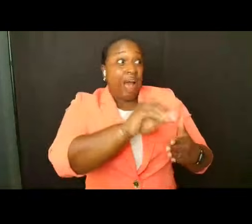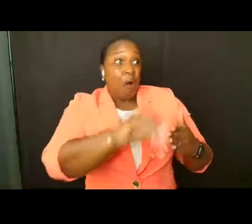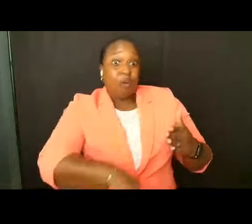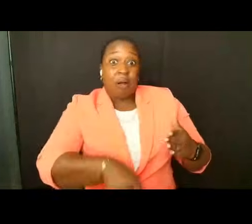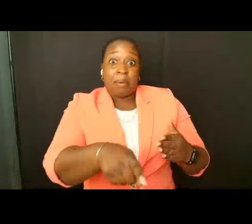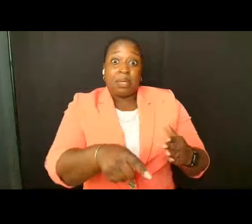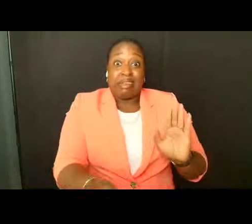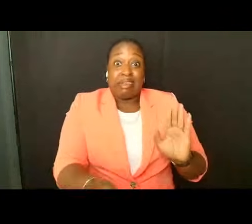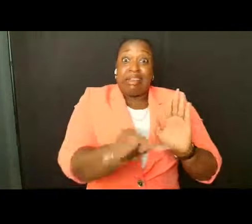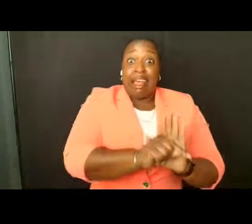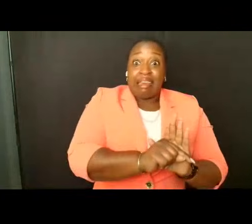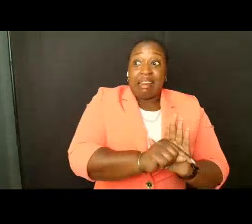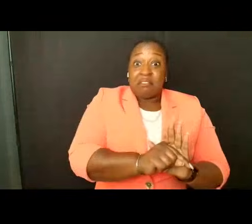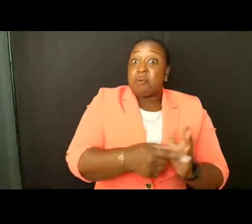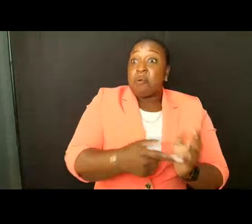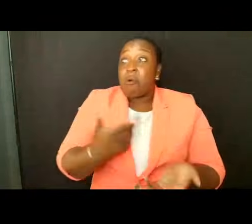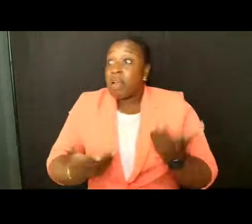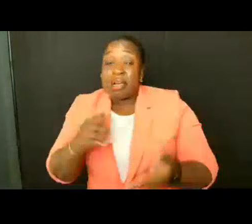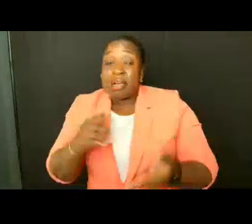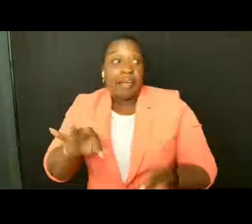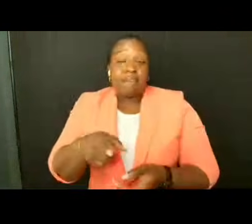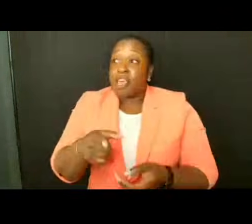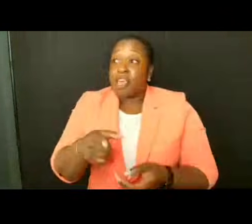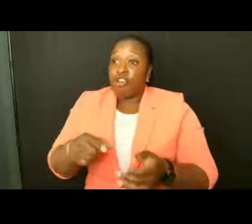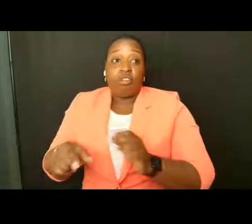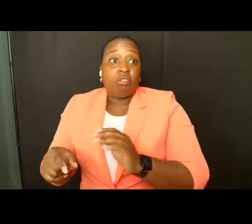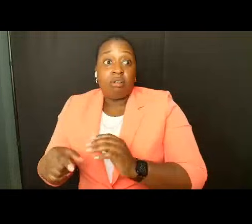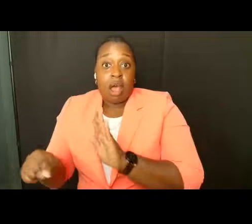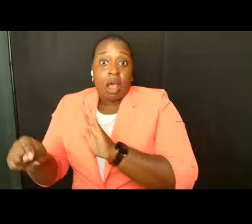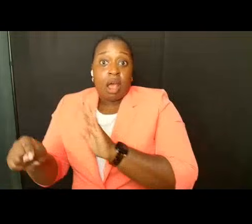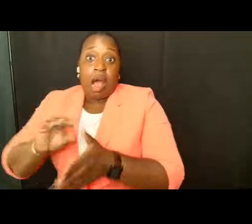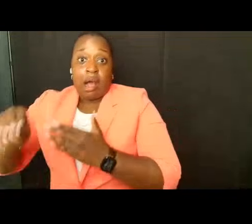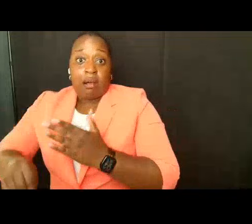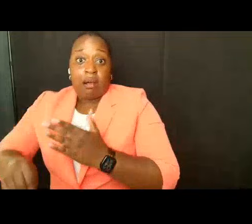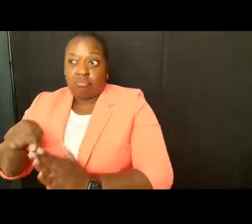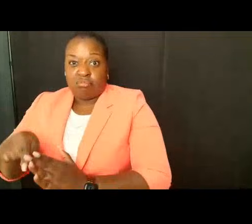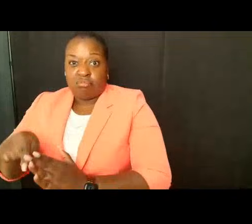But you know, how do you get an opinion about a car mechanic? You talk to your neighbor,